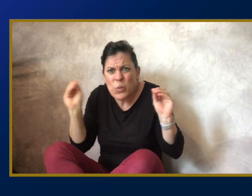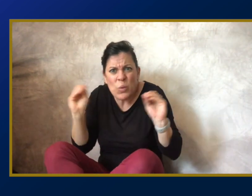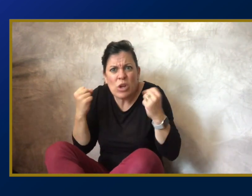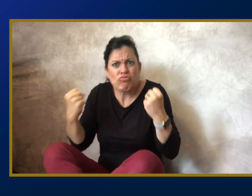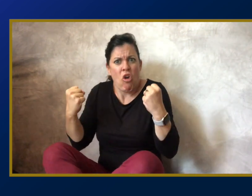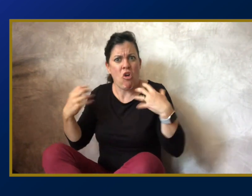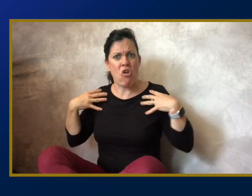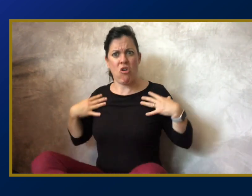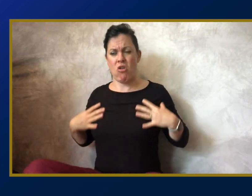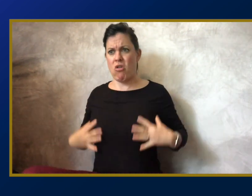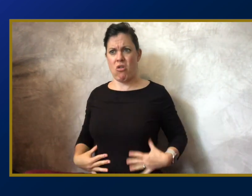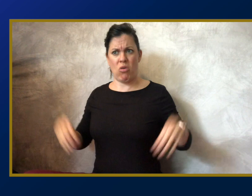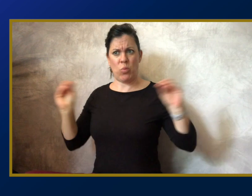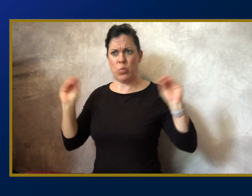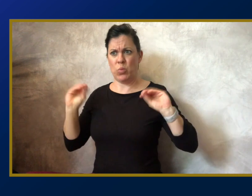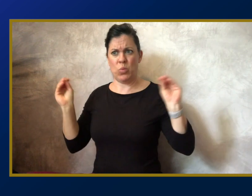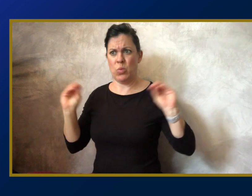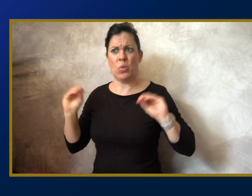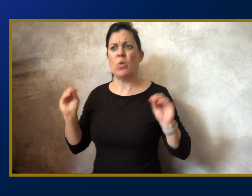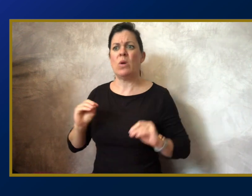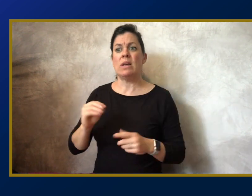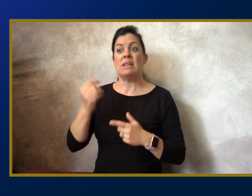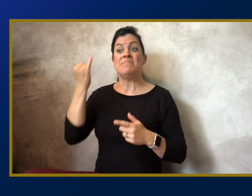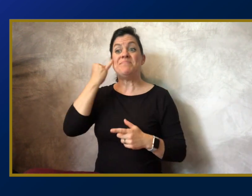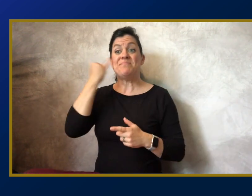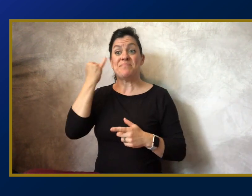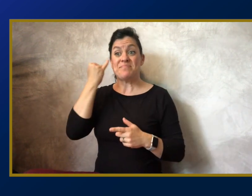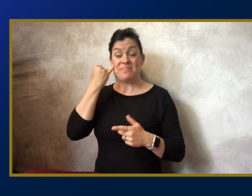positioning is that their muscles are very tight throughout their shoulders, their belly, their